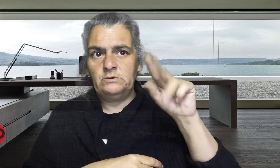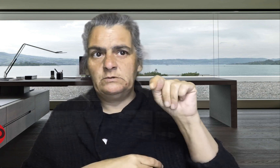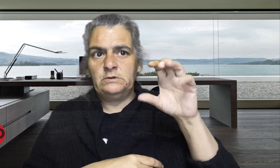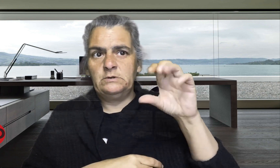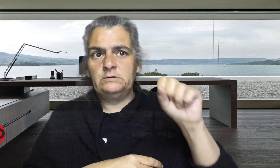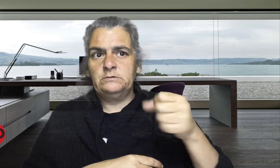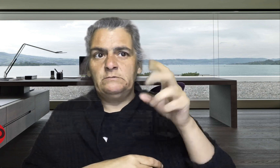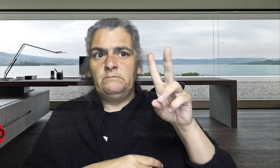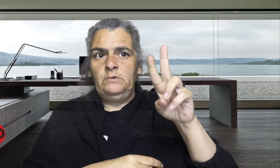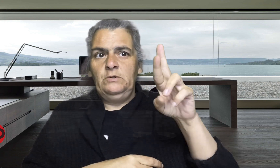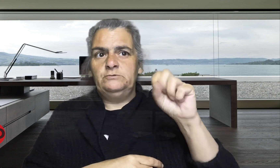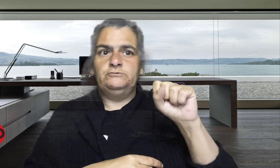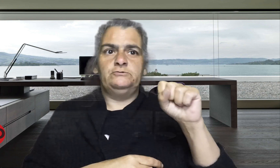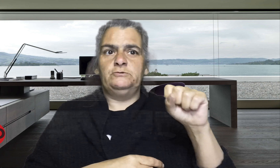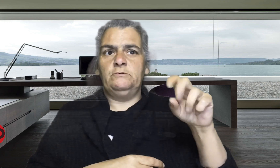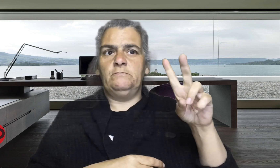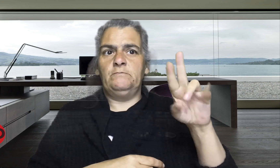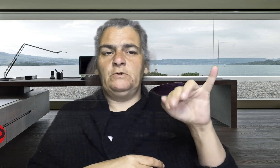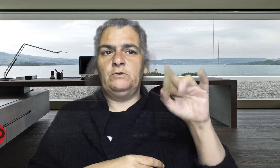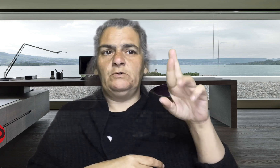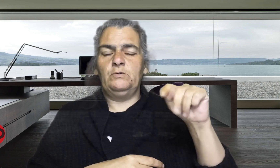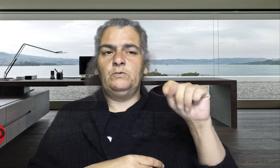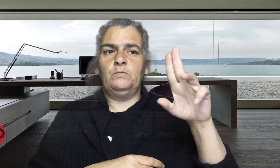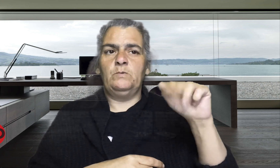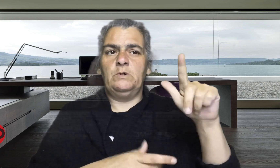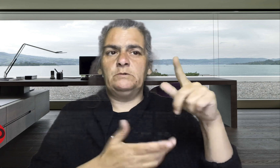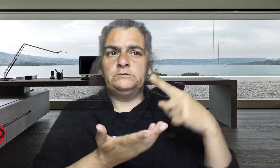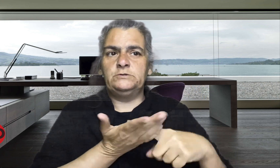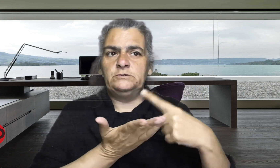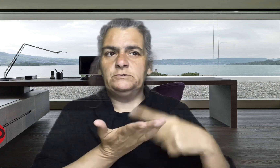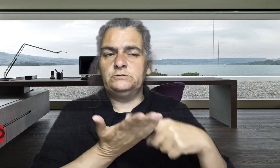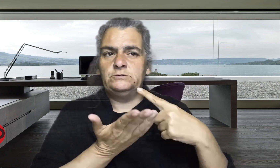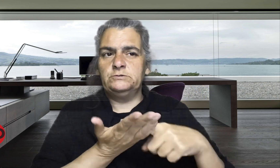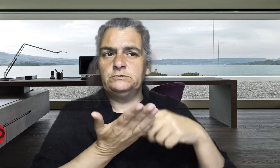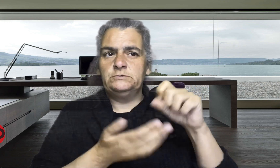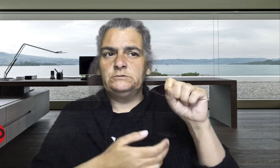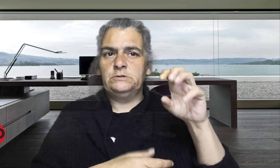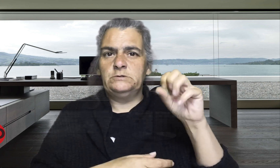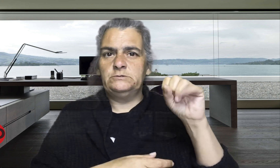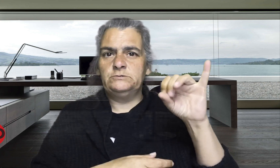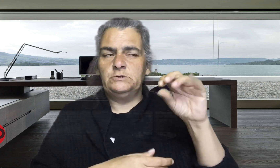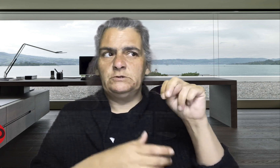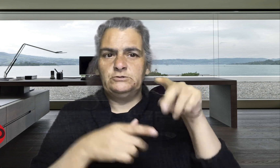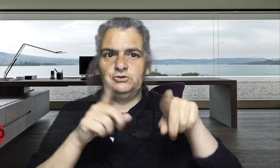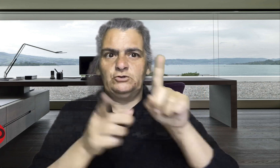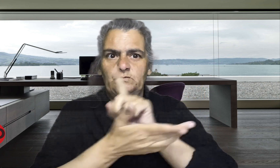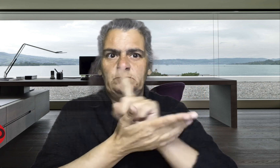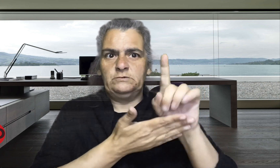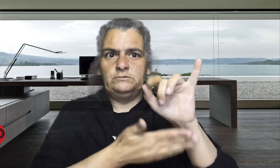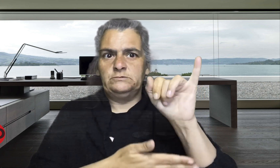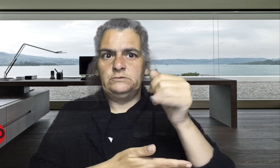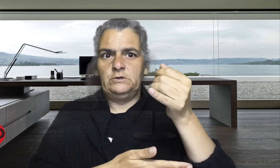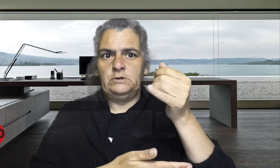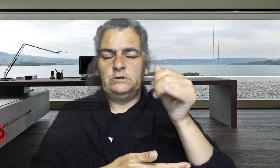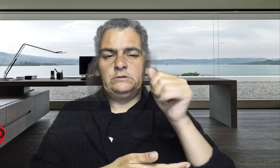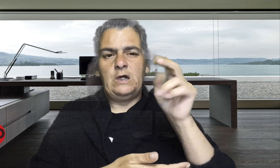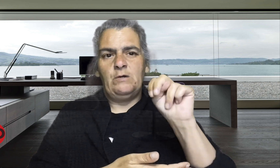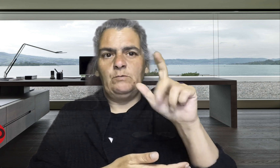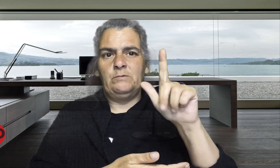since the CRTC’s VRS virtual discussion sessions the week